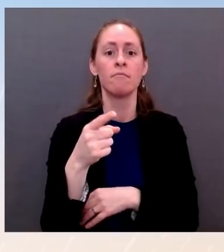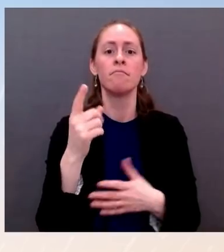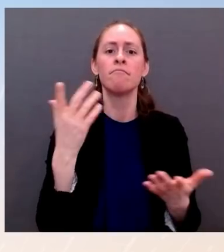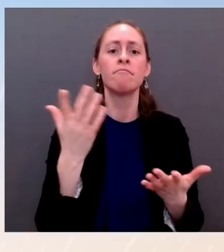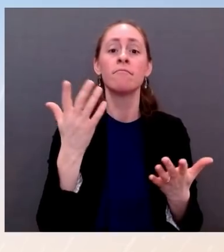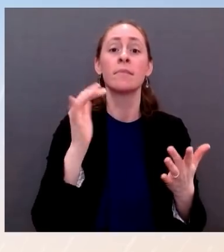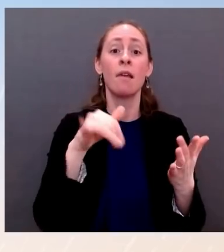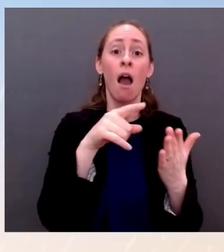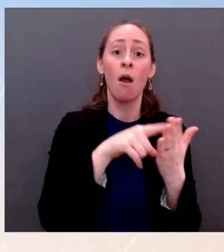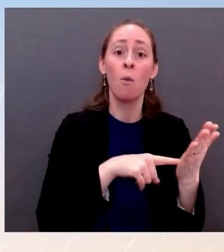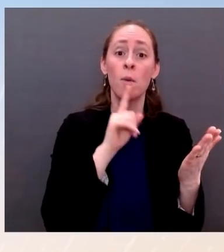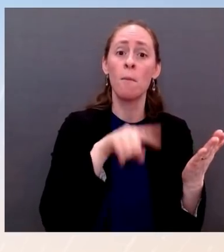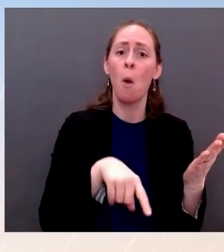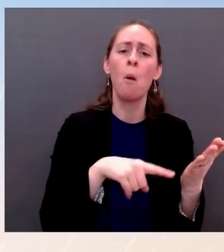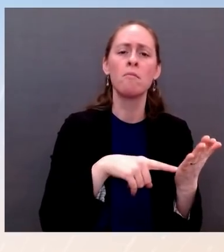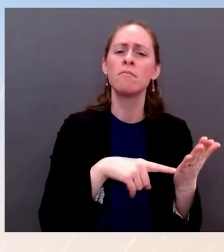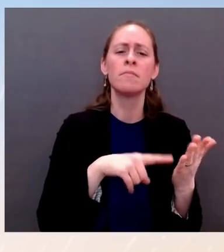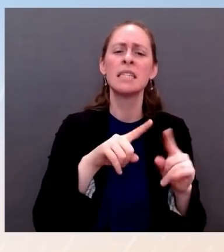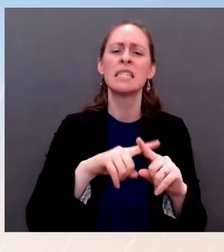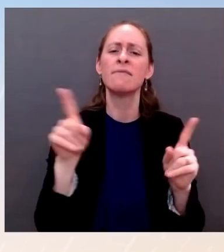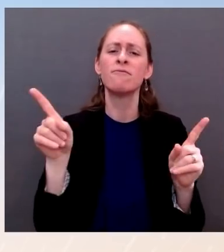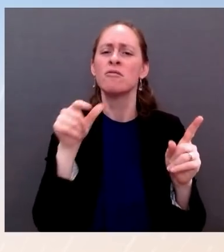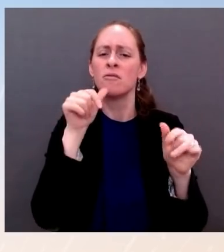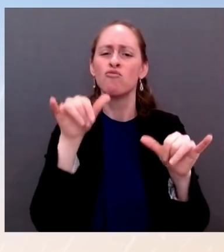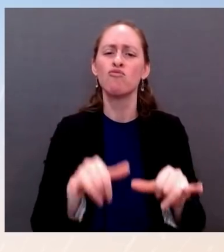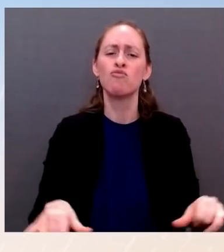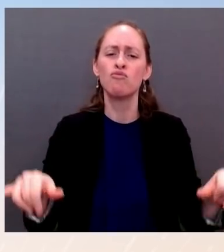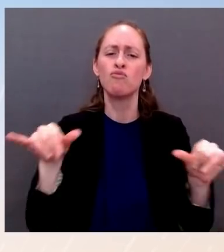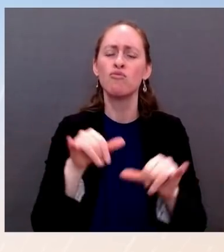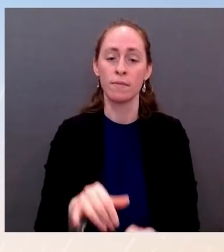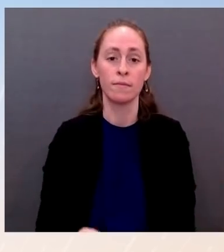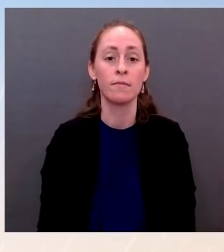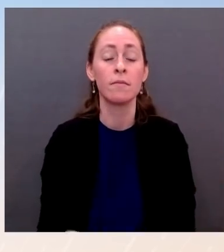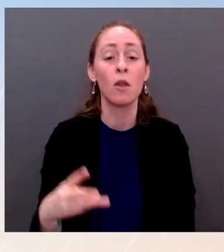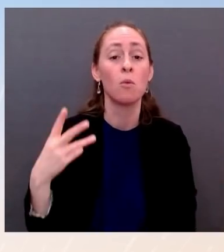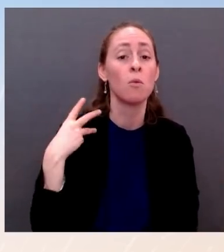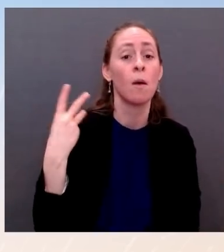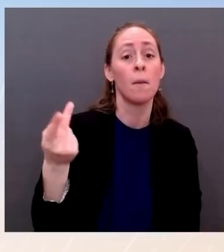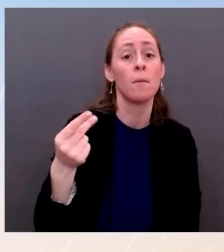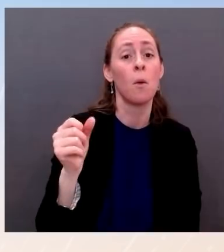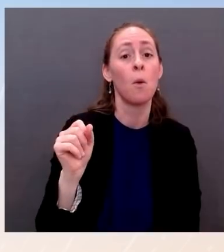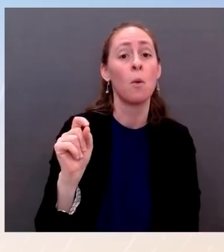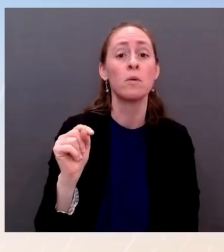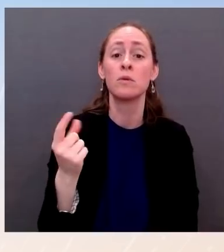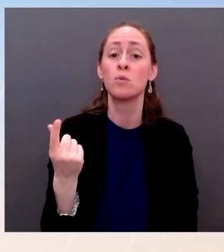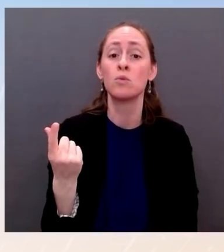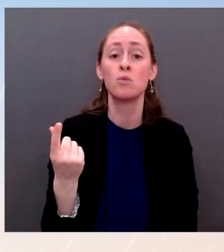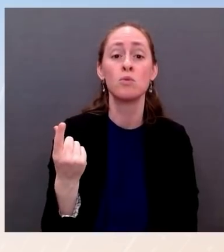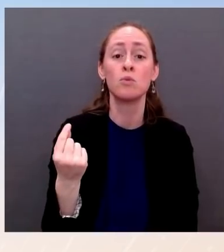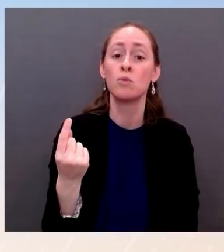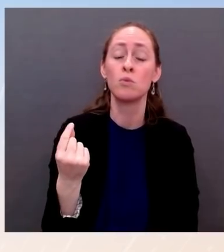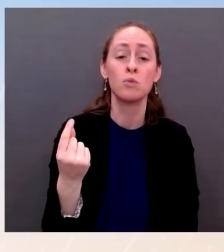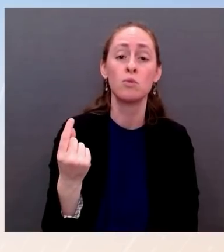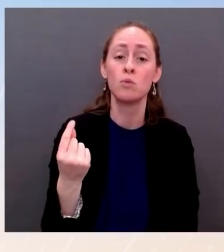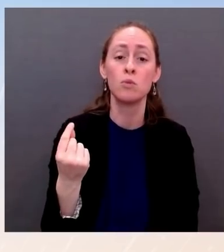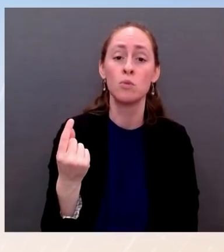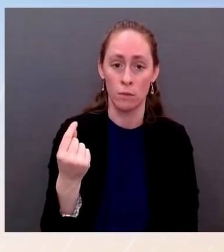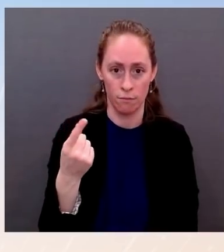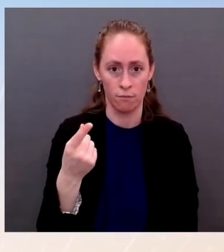based on individual interviews of members of the military, including many who were not a part of policymaking decisions in the Situation Room --